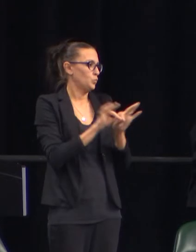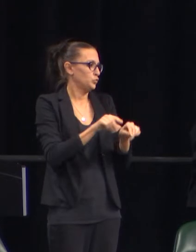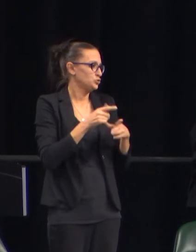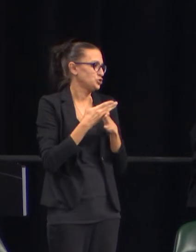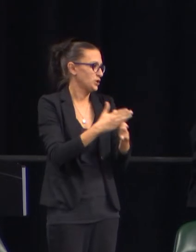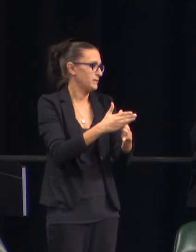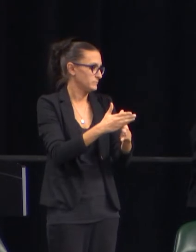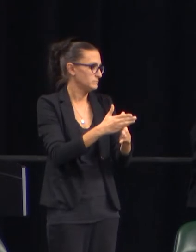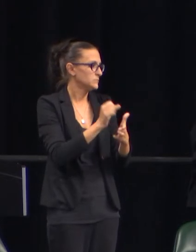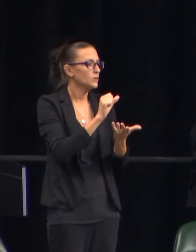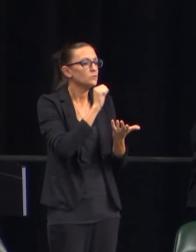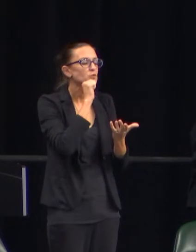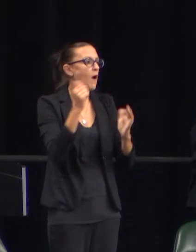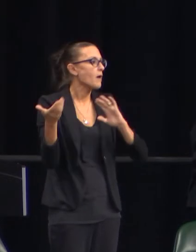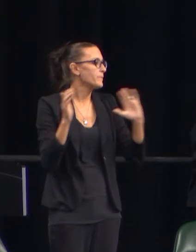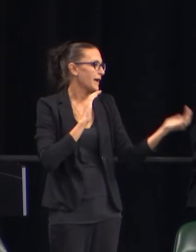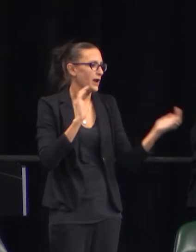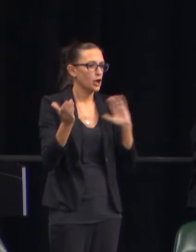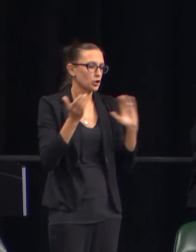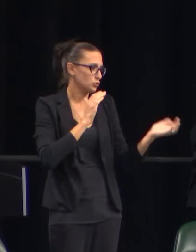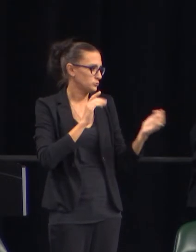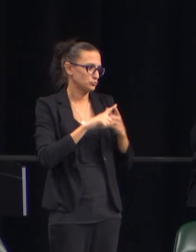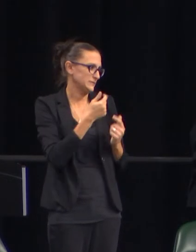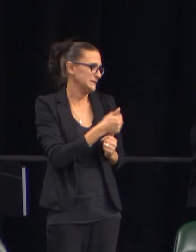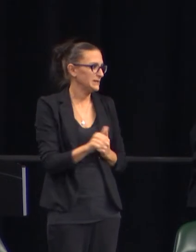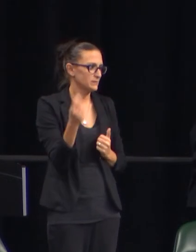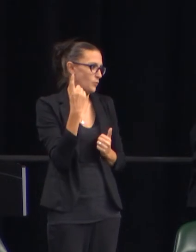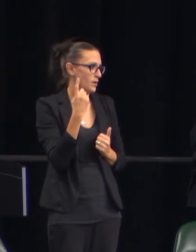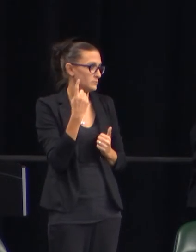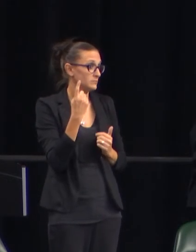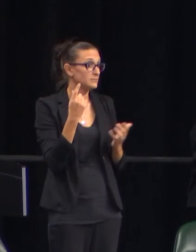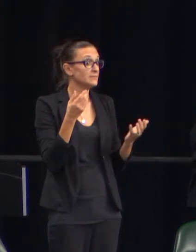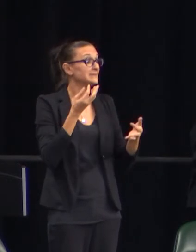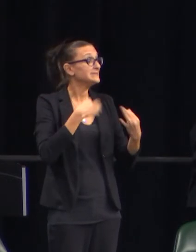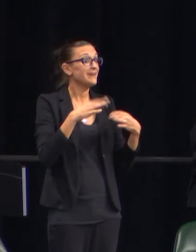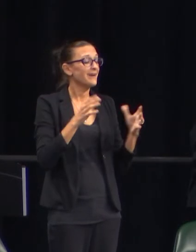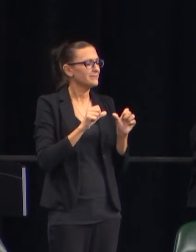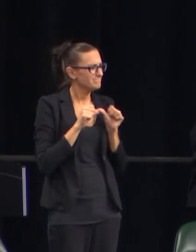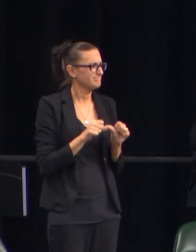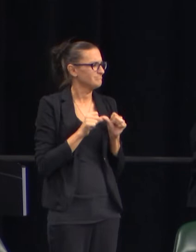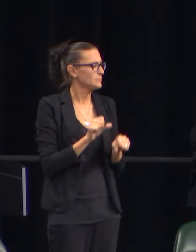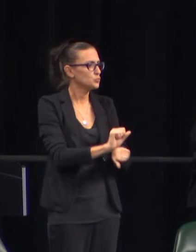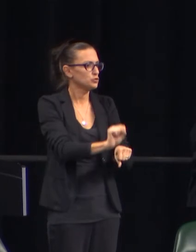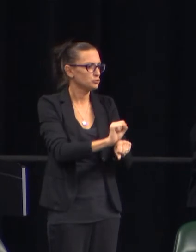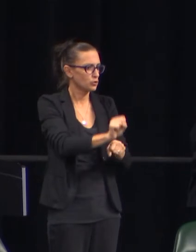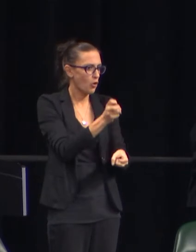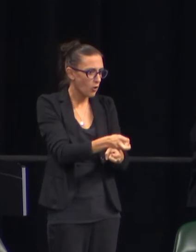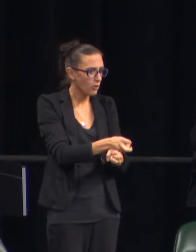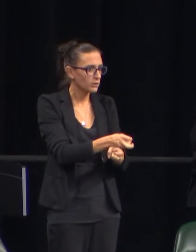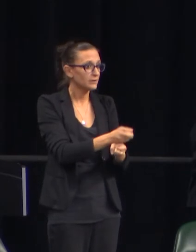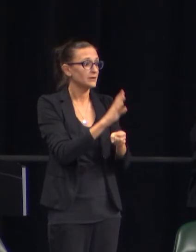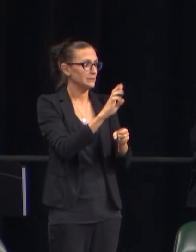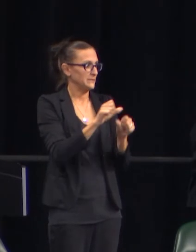"So do not compare ourselves to anyone. "Instead, let's keep working hard, "being persistent,